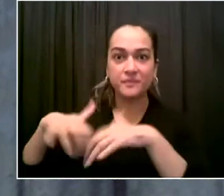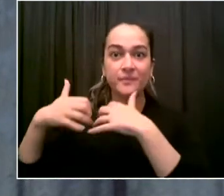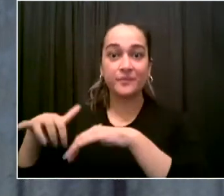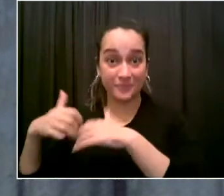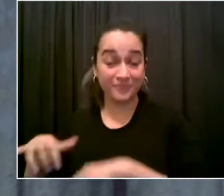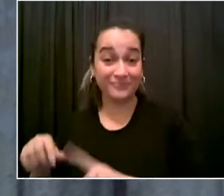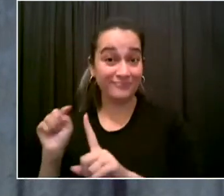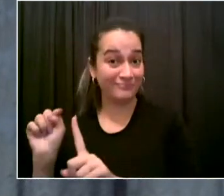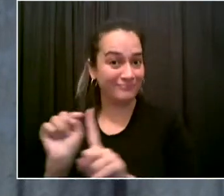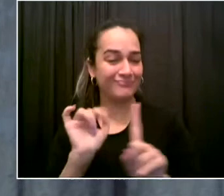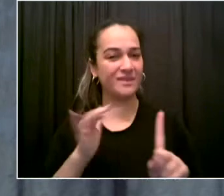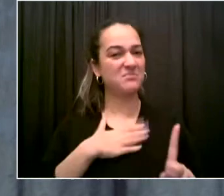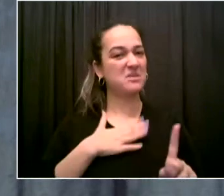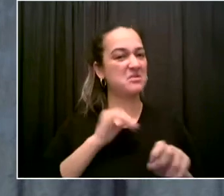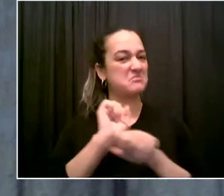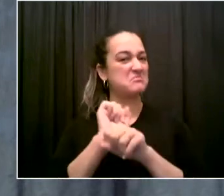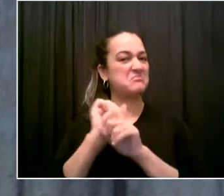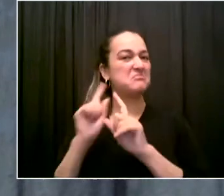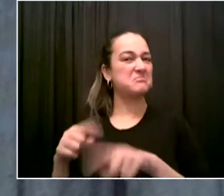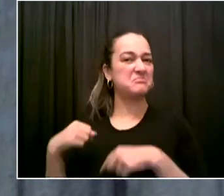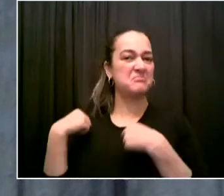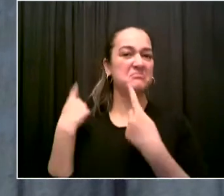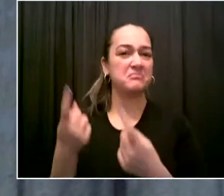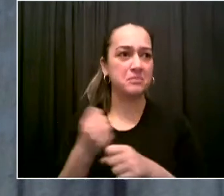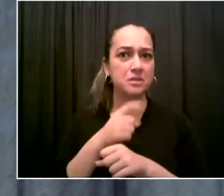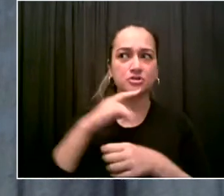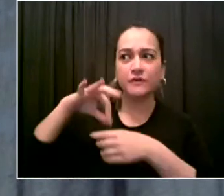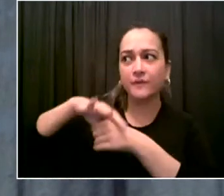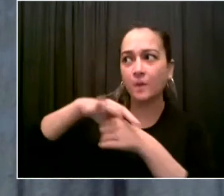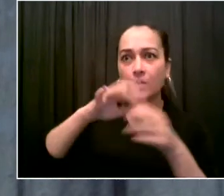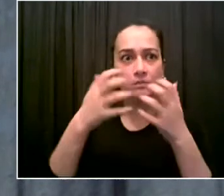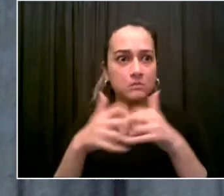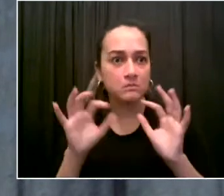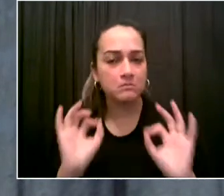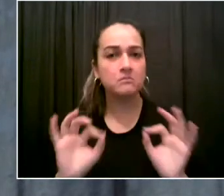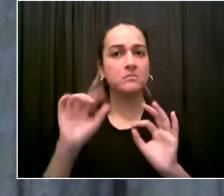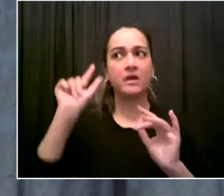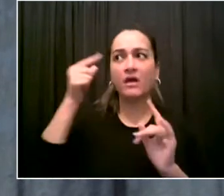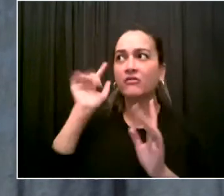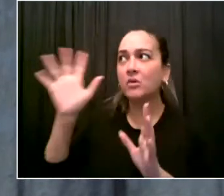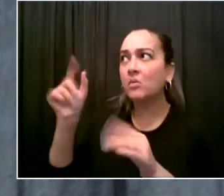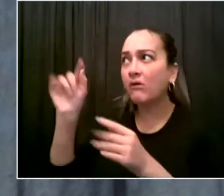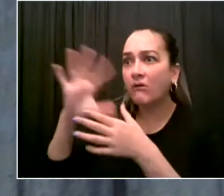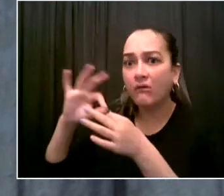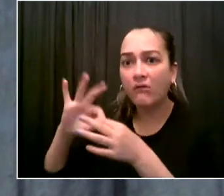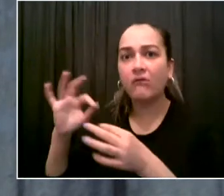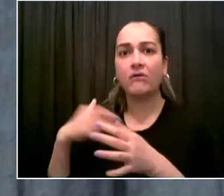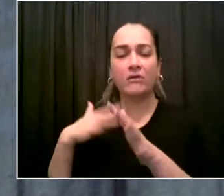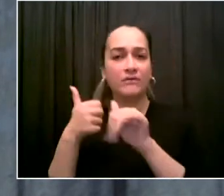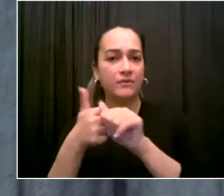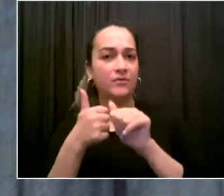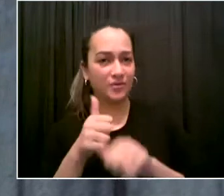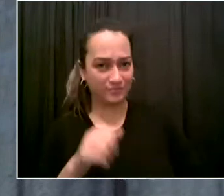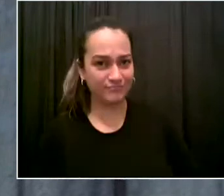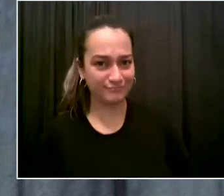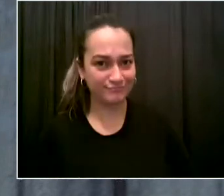MAYOANR D CITY AGENCIES AS WELL AS ELECTD E OFFICIALS WHO ARE ALSO MY CLIENTS.